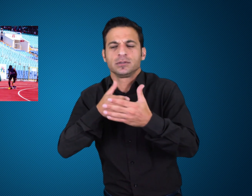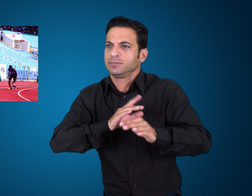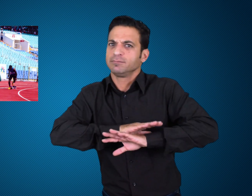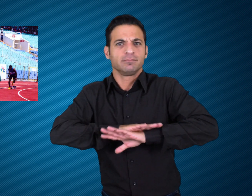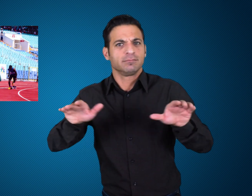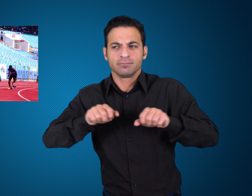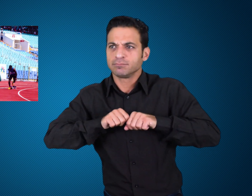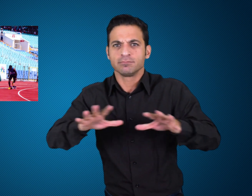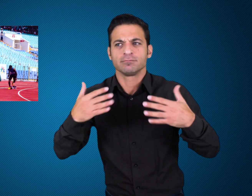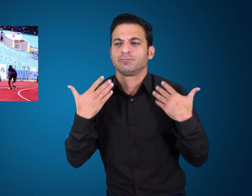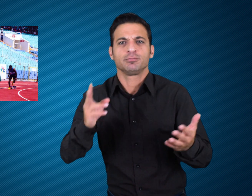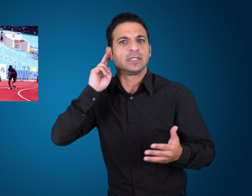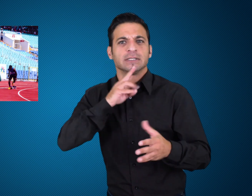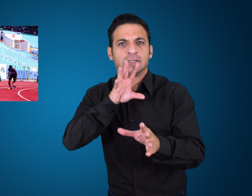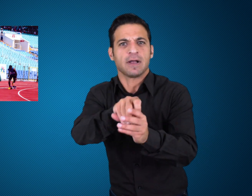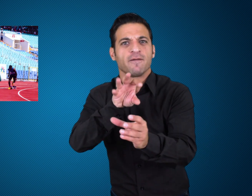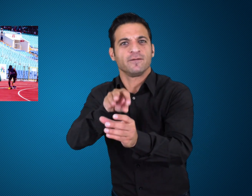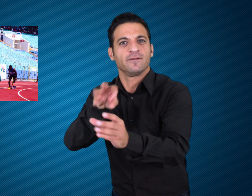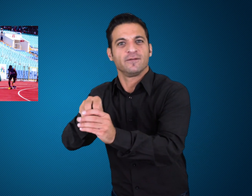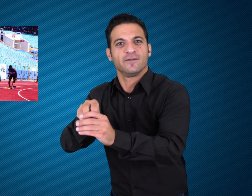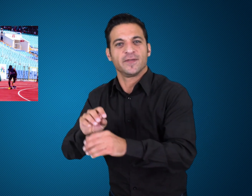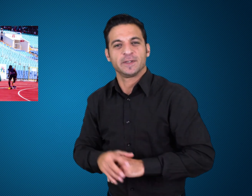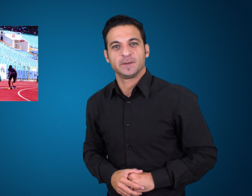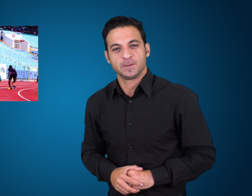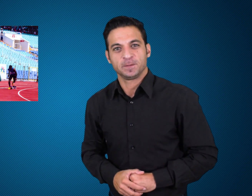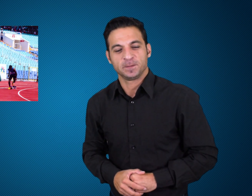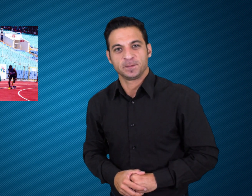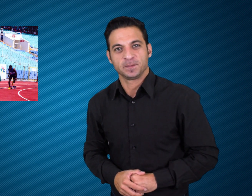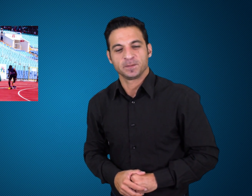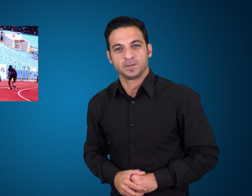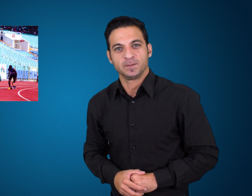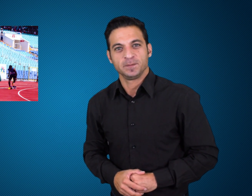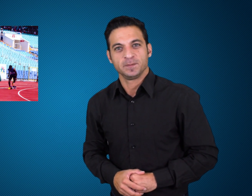barriers through sports.